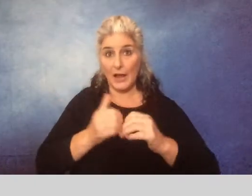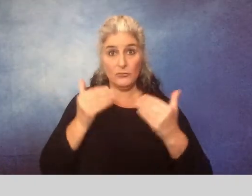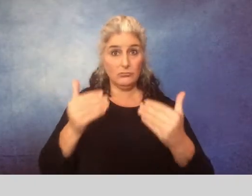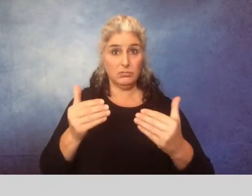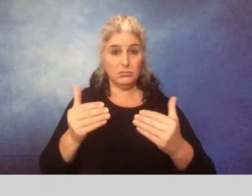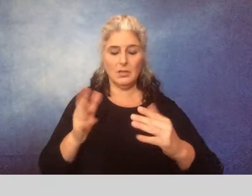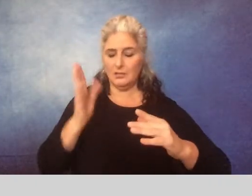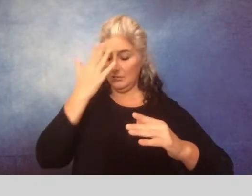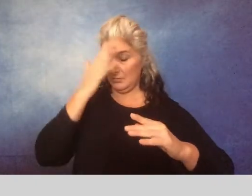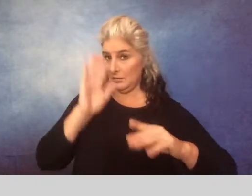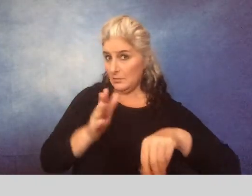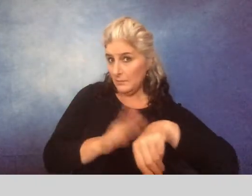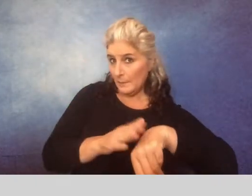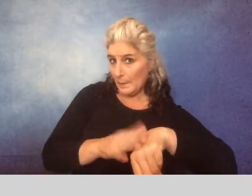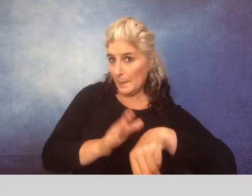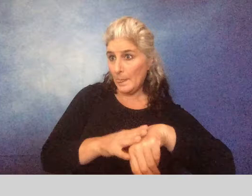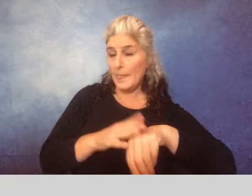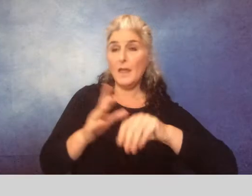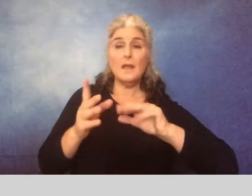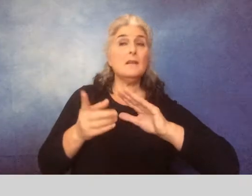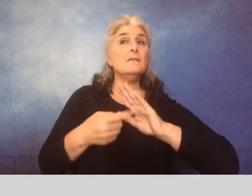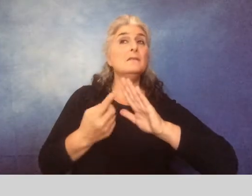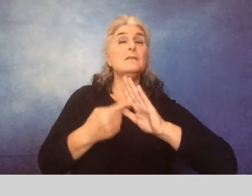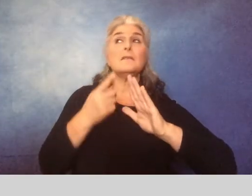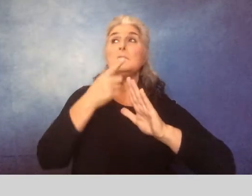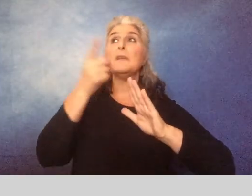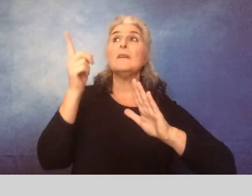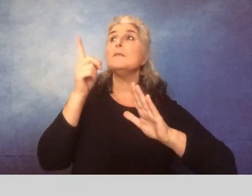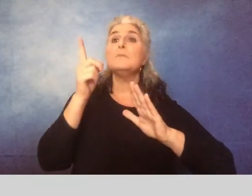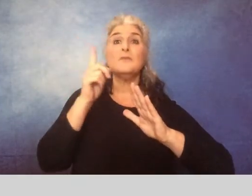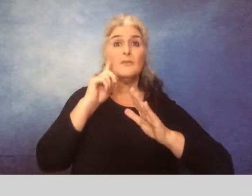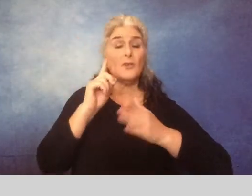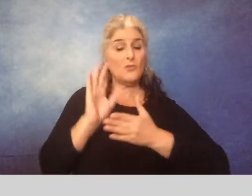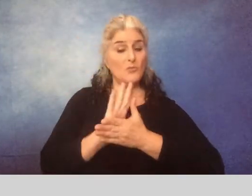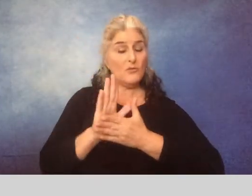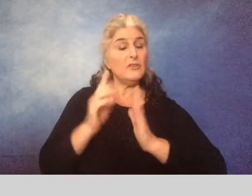Full disclaimer. Some of the clips do portray illegal activity.